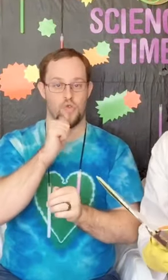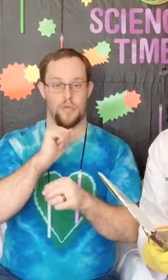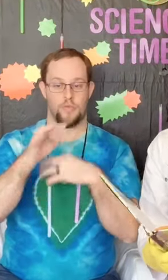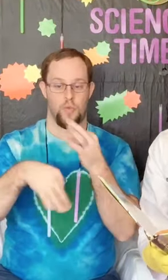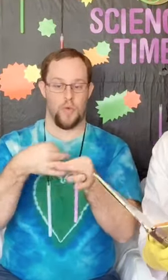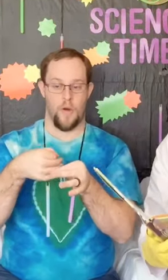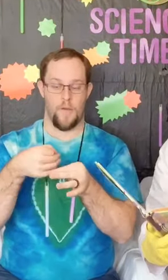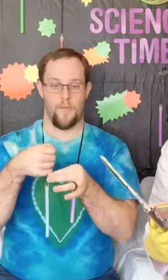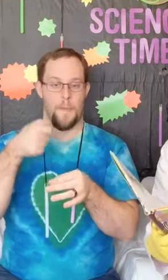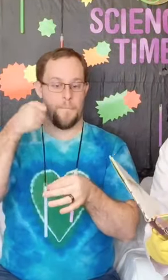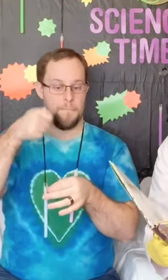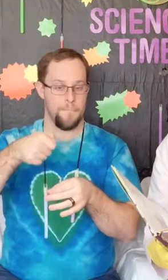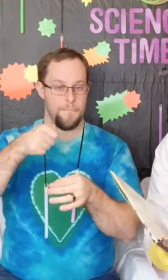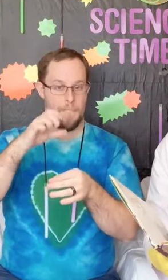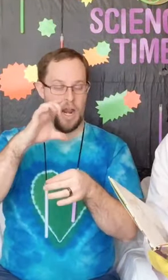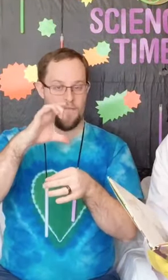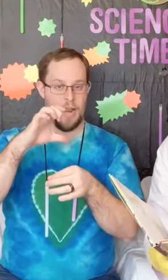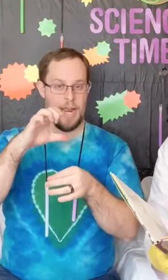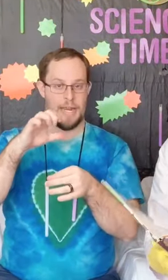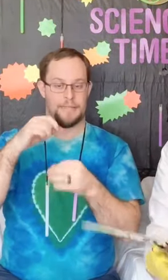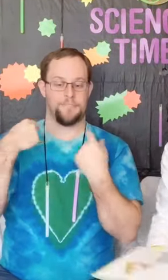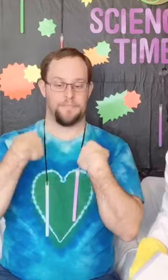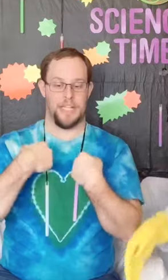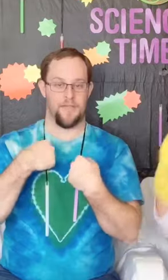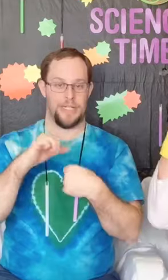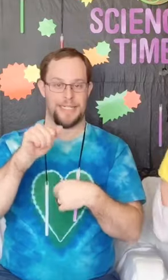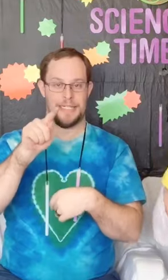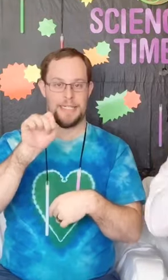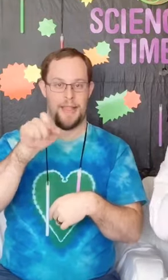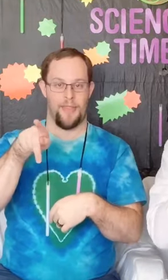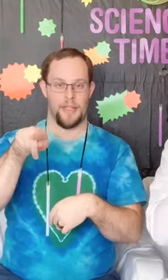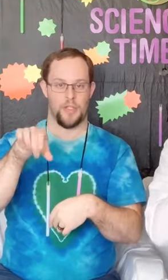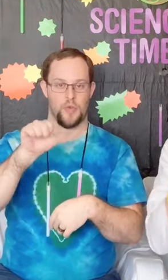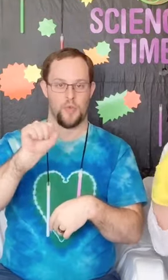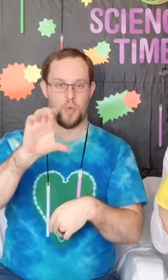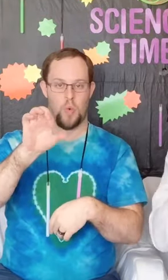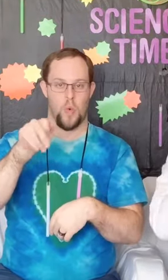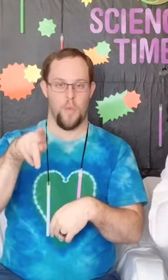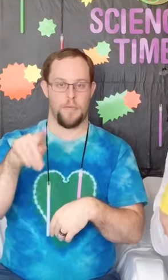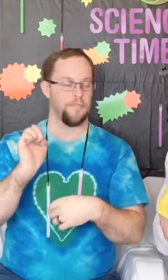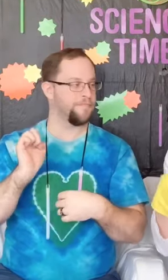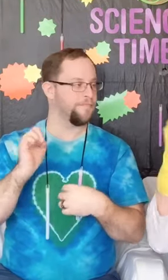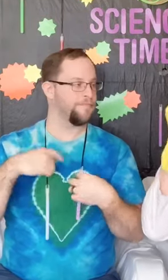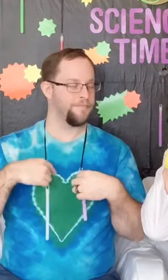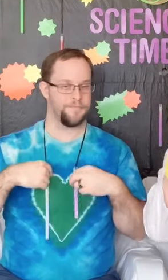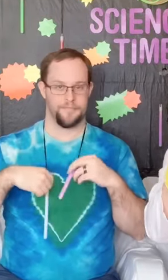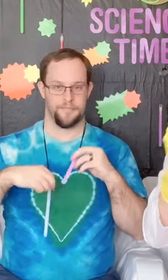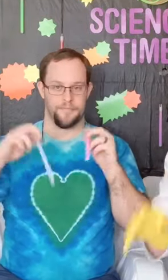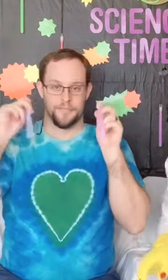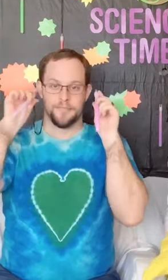magnifying glass for a stethoscope. That's just like a little thing that you put, you know, doctors have to listen to your heartbeat.